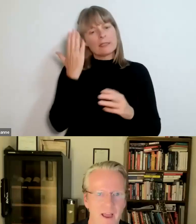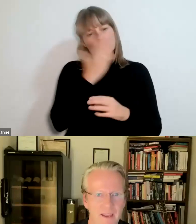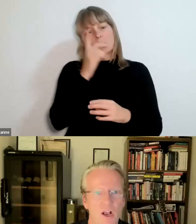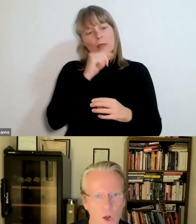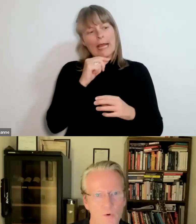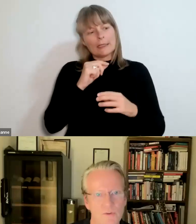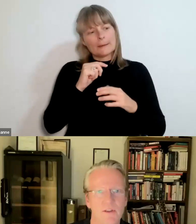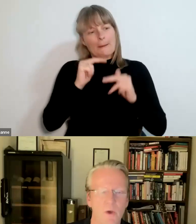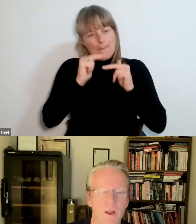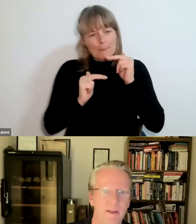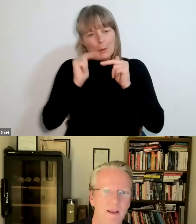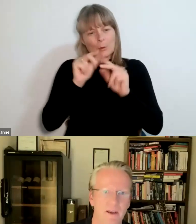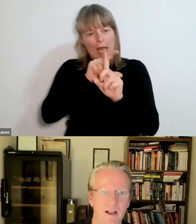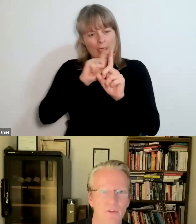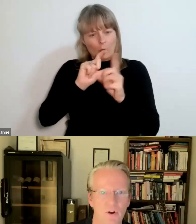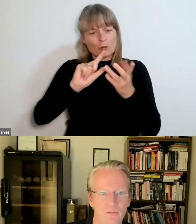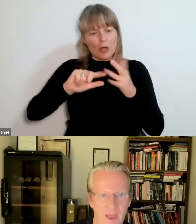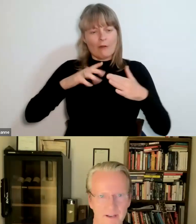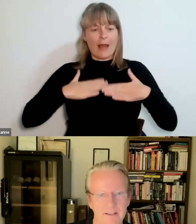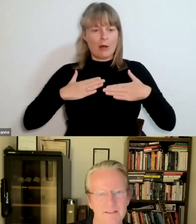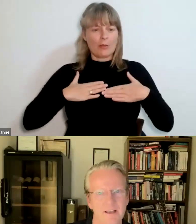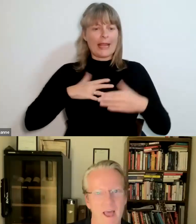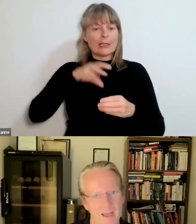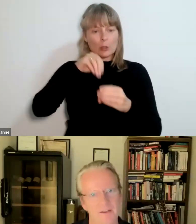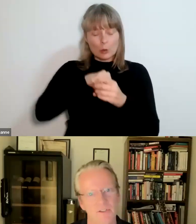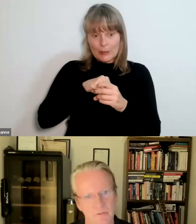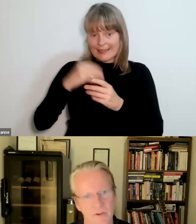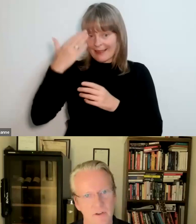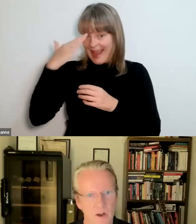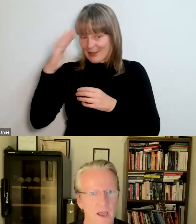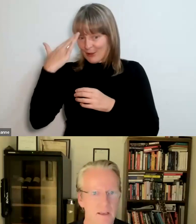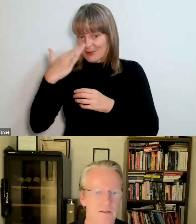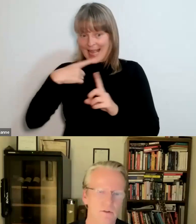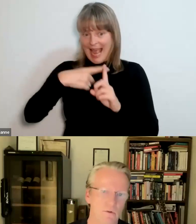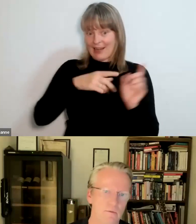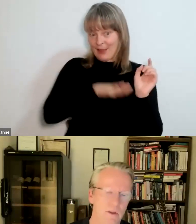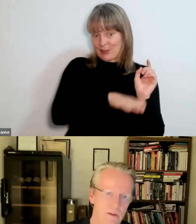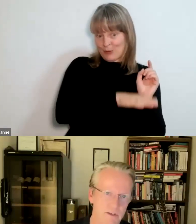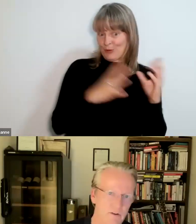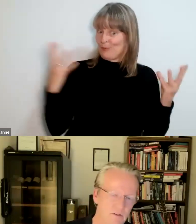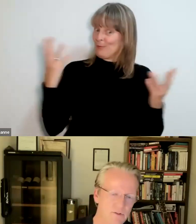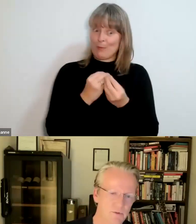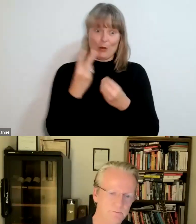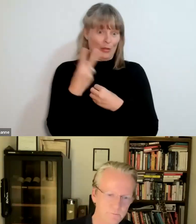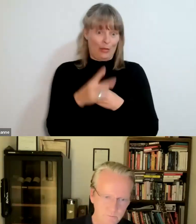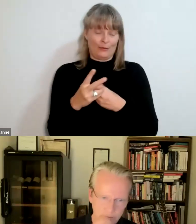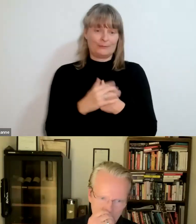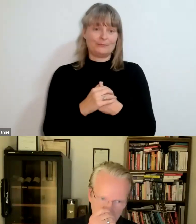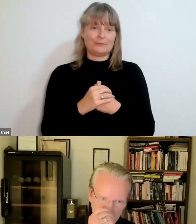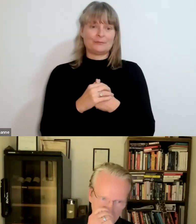time to implement, but there are countries around the world that are already doing this systematically. And there are many other